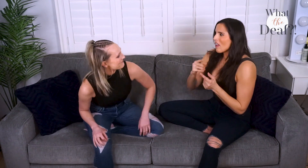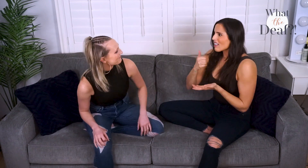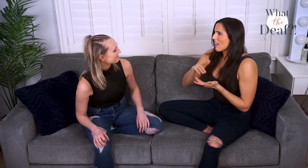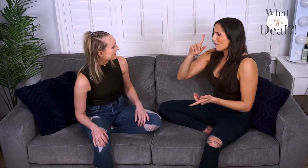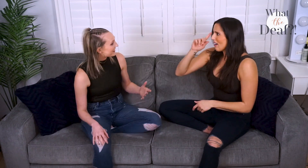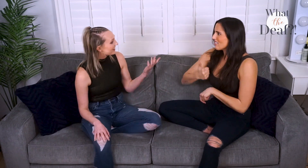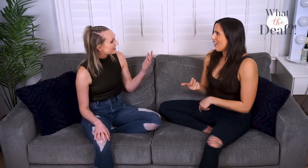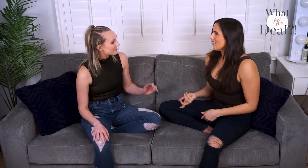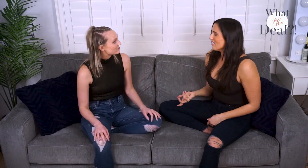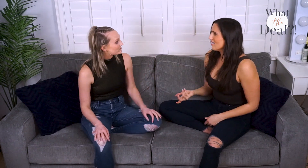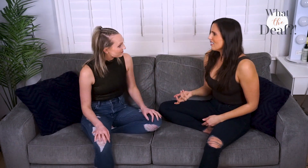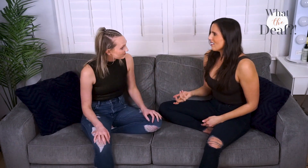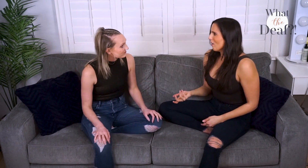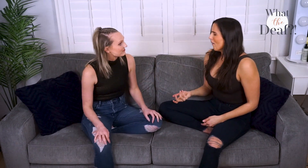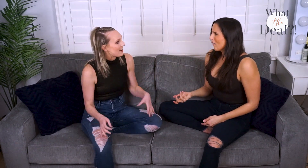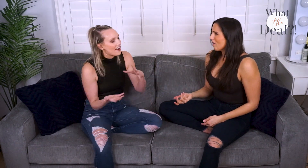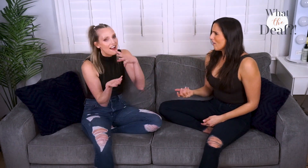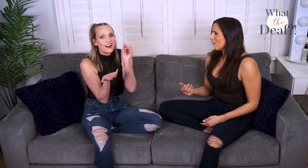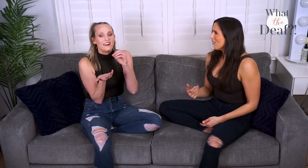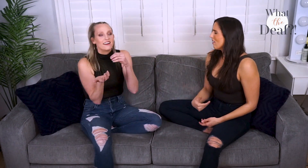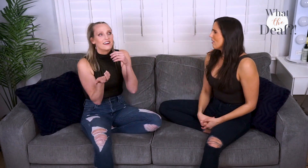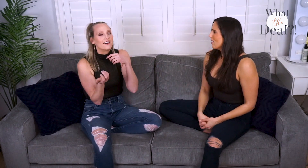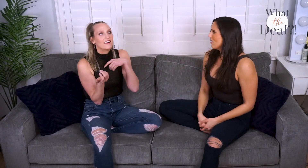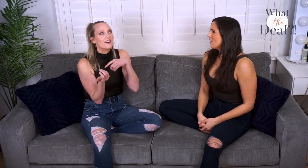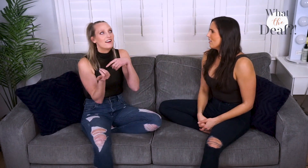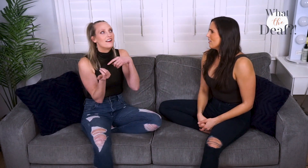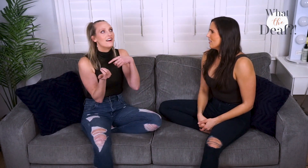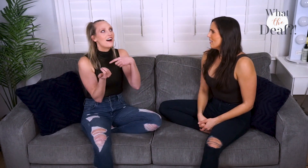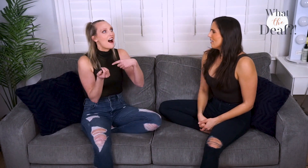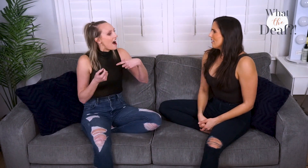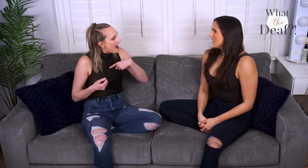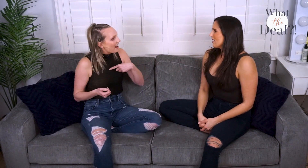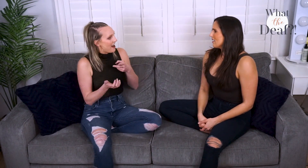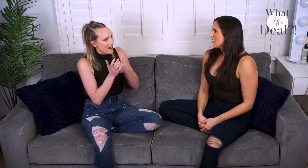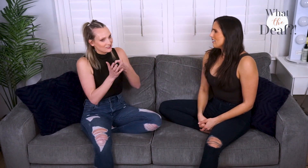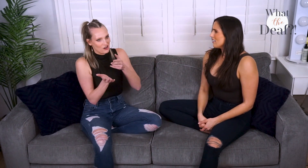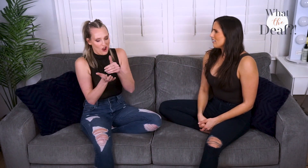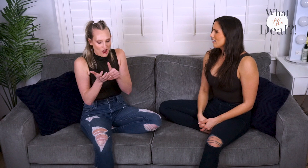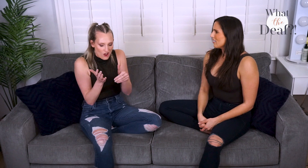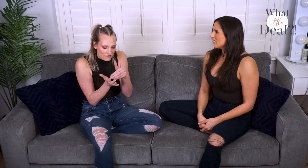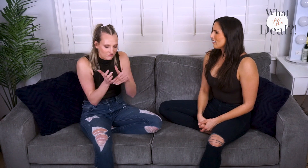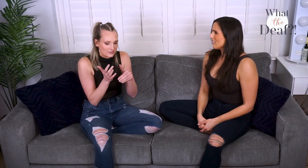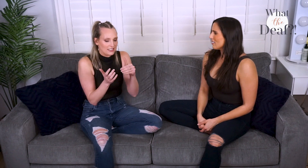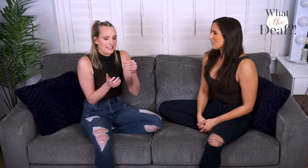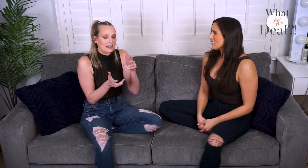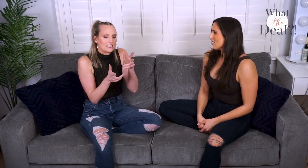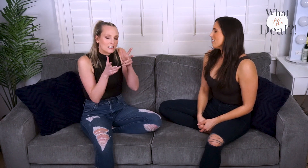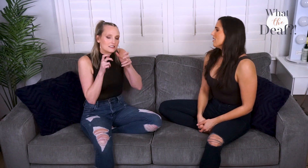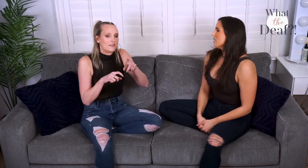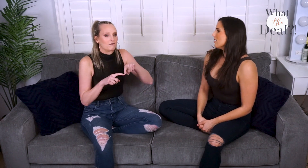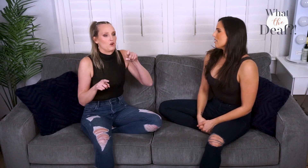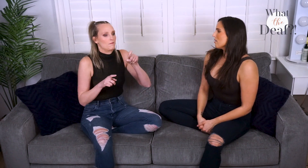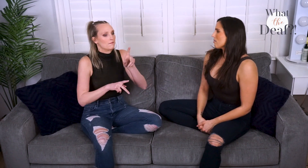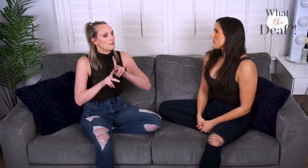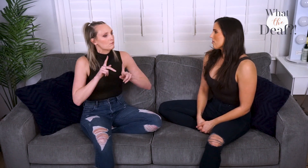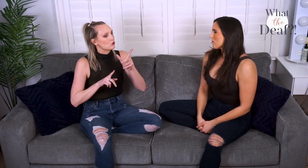But it was all about mindset! Yeah, and I honestly, so many times would hear from people